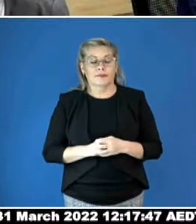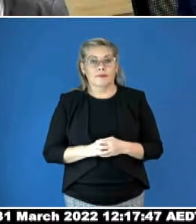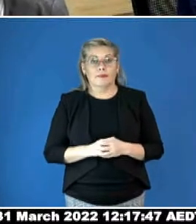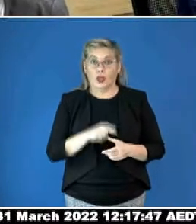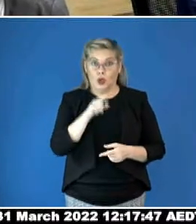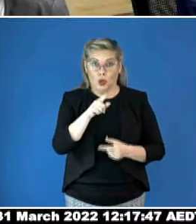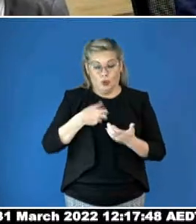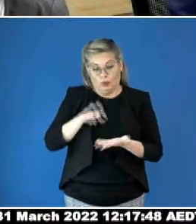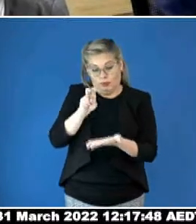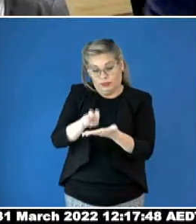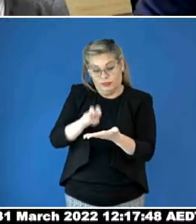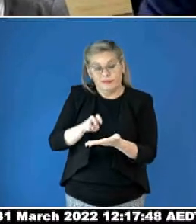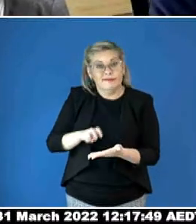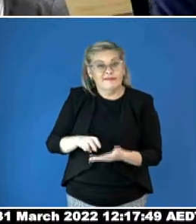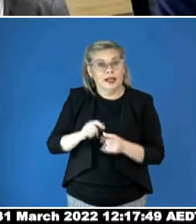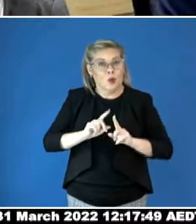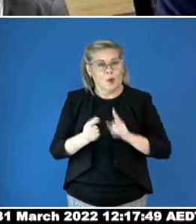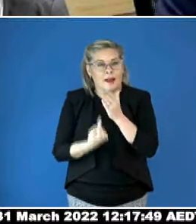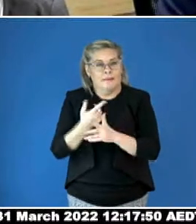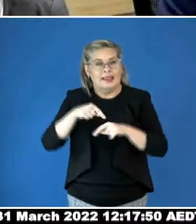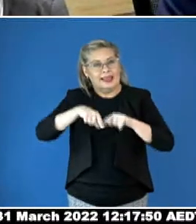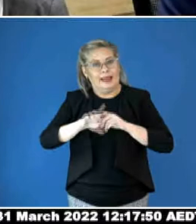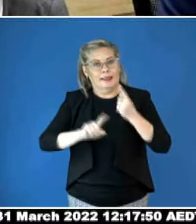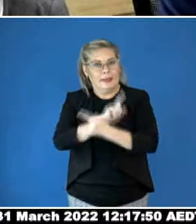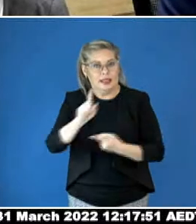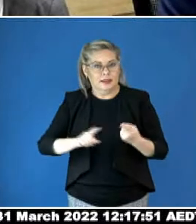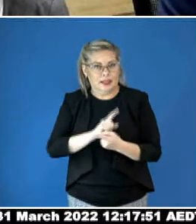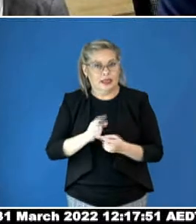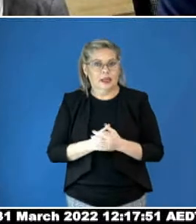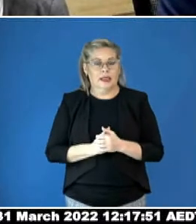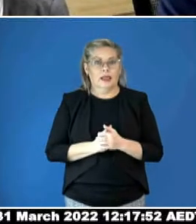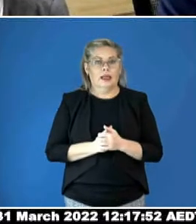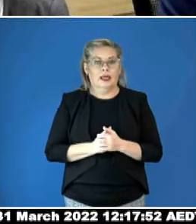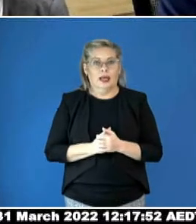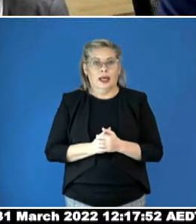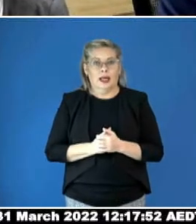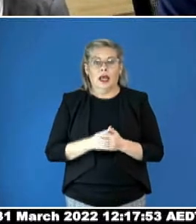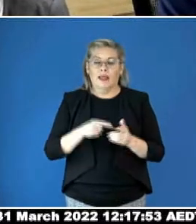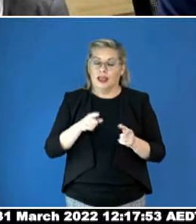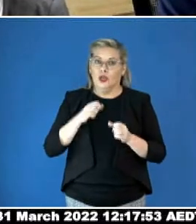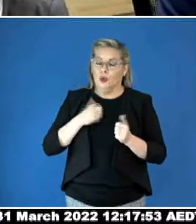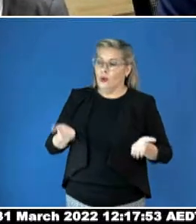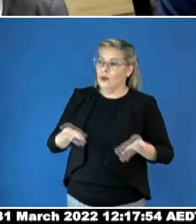And you have noted in that file note, from that meeting, that an apology for the incident was extended by you to Niky's mum?